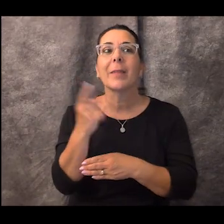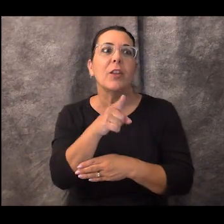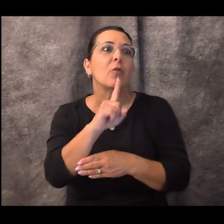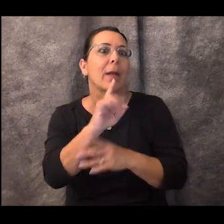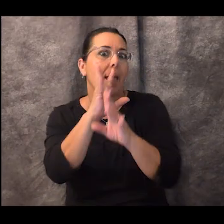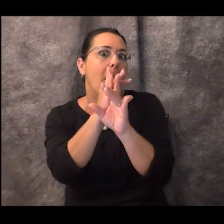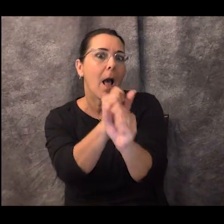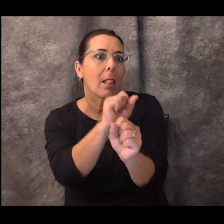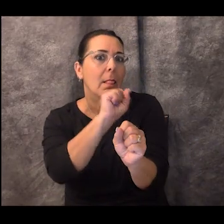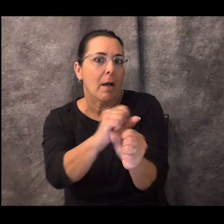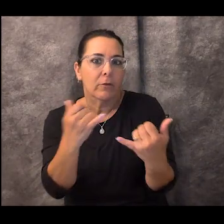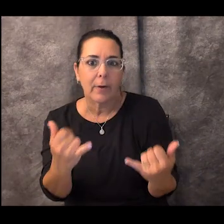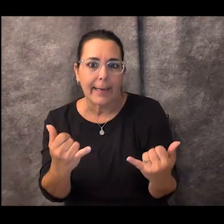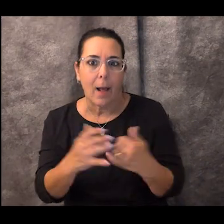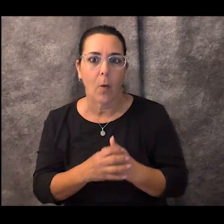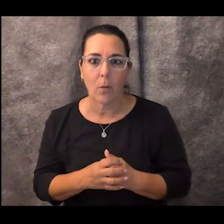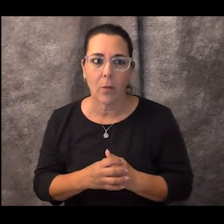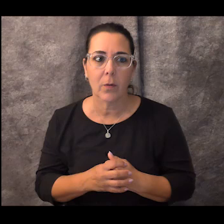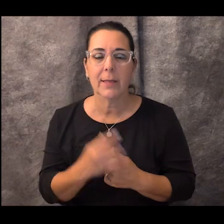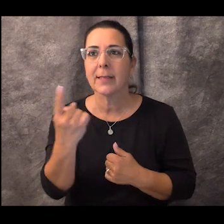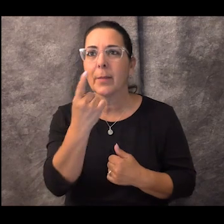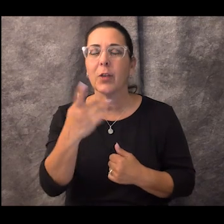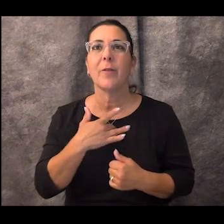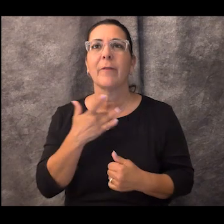right now or that you think kind of fits the times